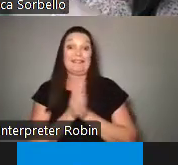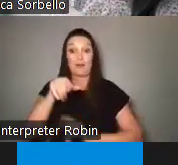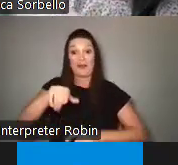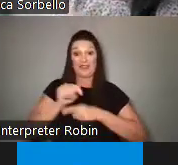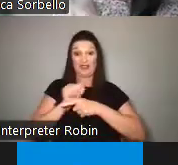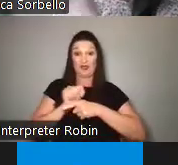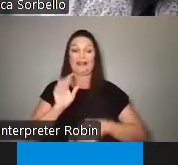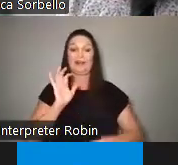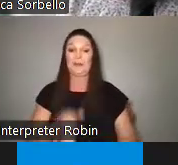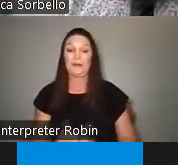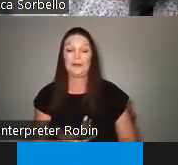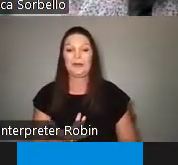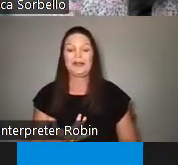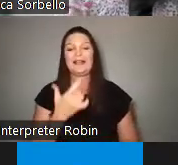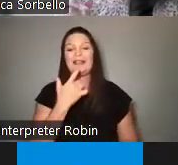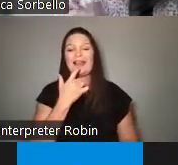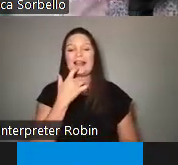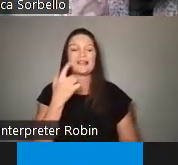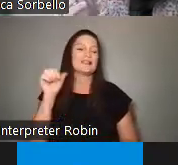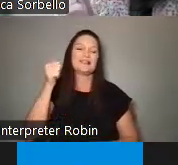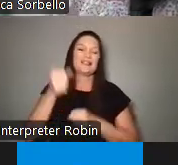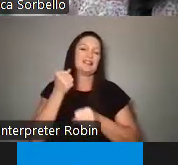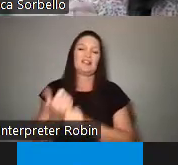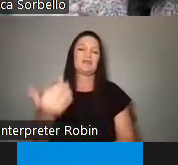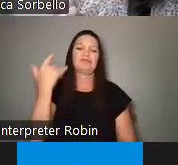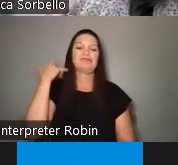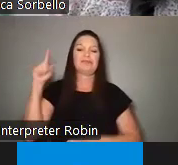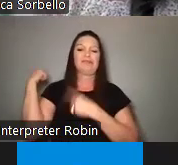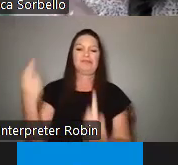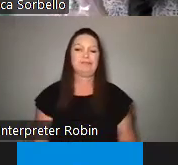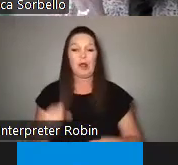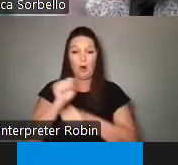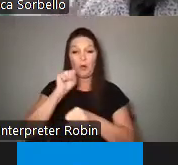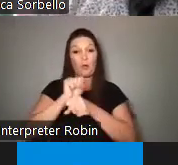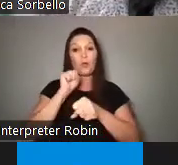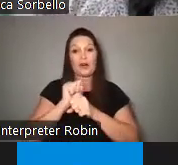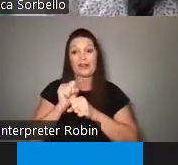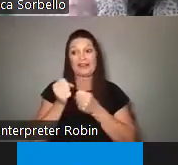in the substance use realm. As much as I knew substance use